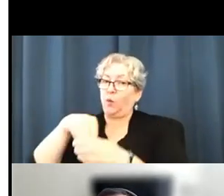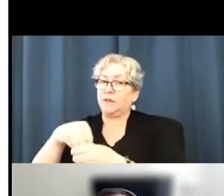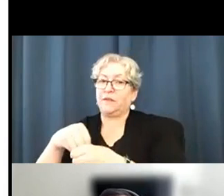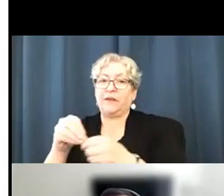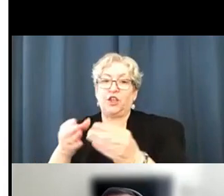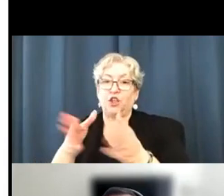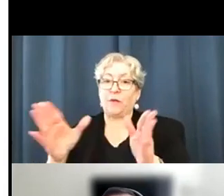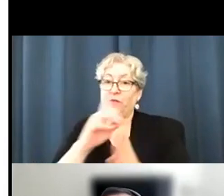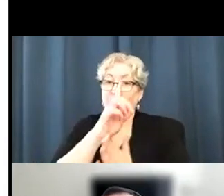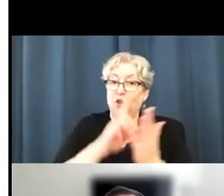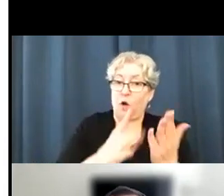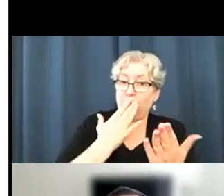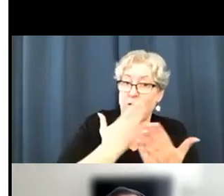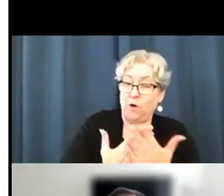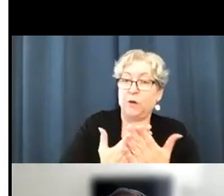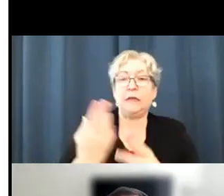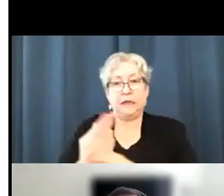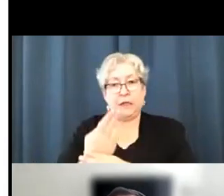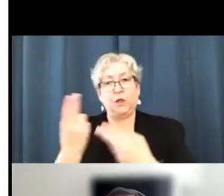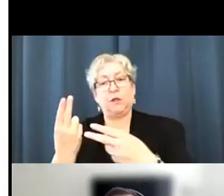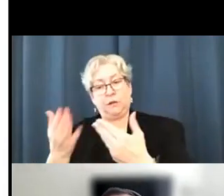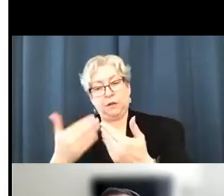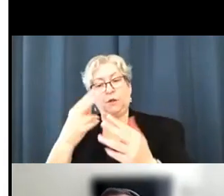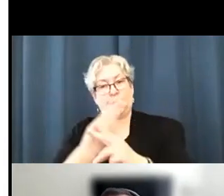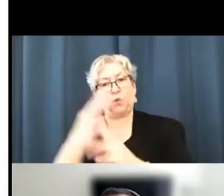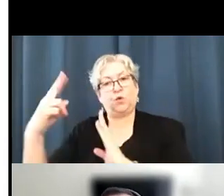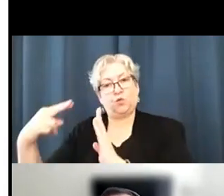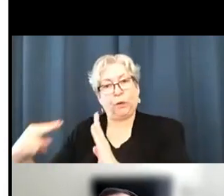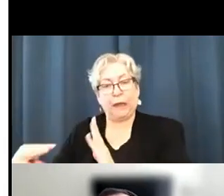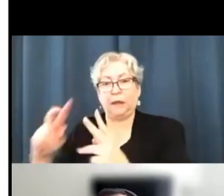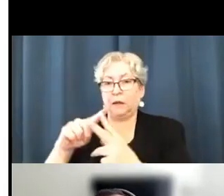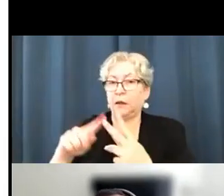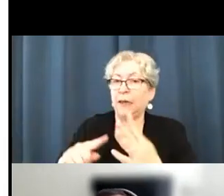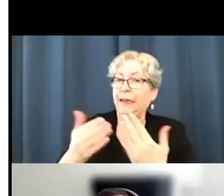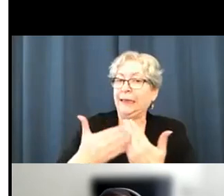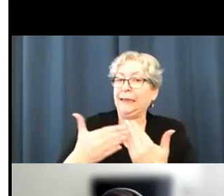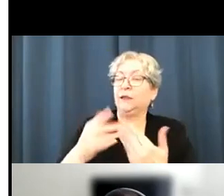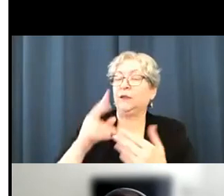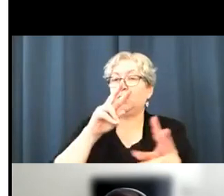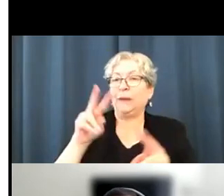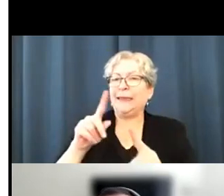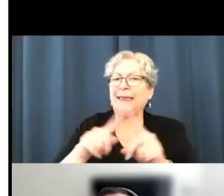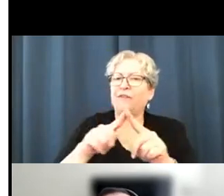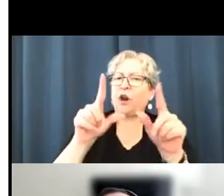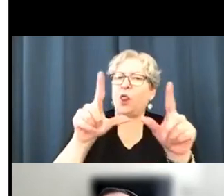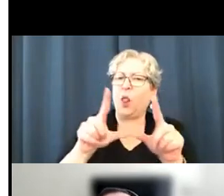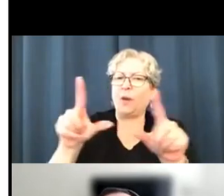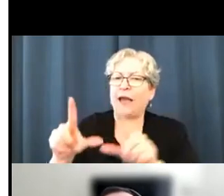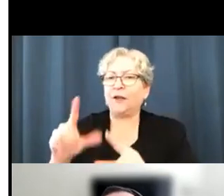is going to be easy to use, easy to read. It's going to be easy to read in multiple different locations. So, for example, if you think about,